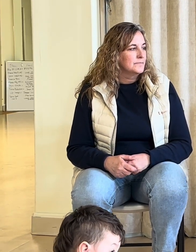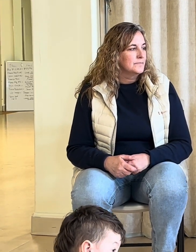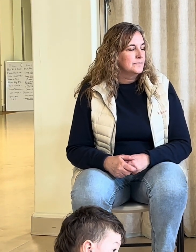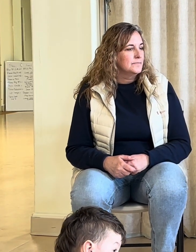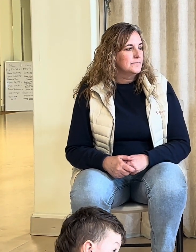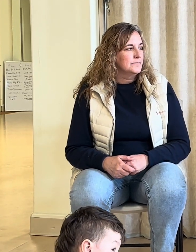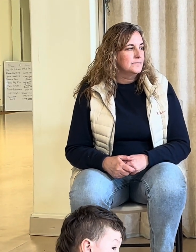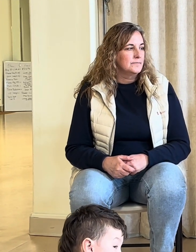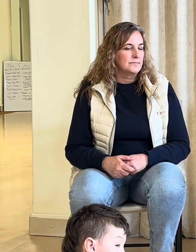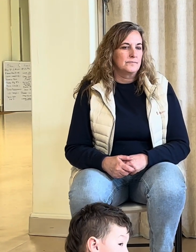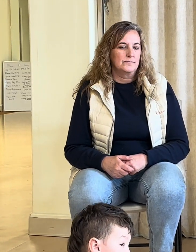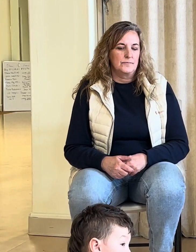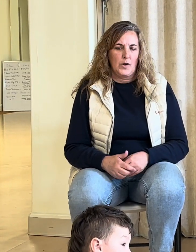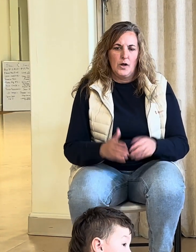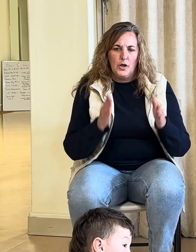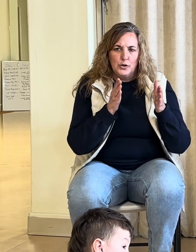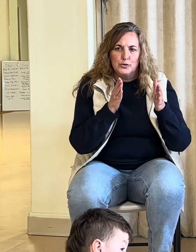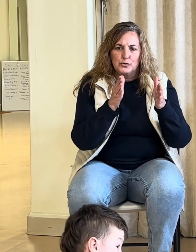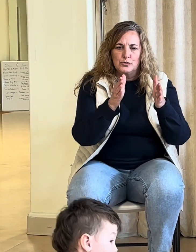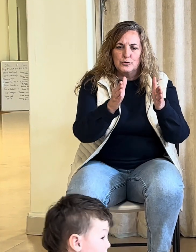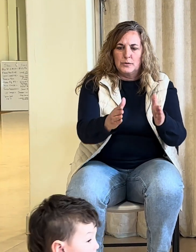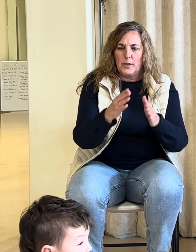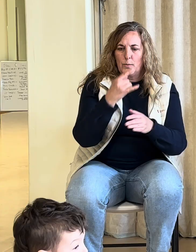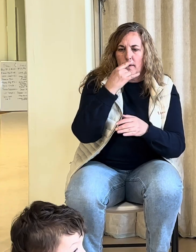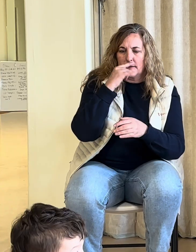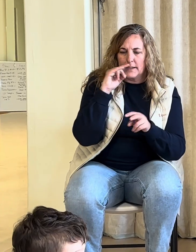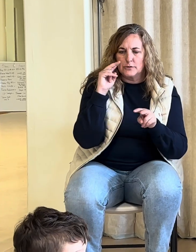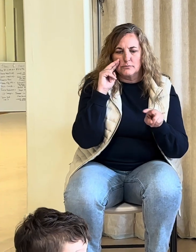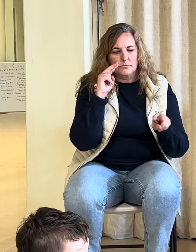To a street where the kids looked at us funny and didn't even